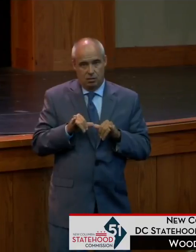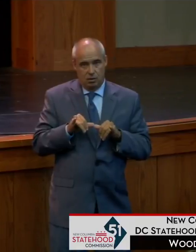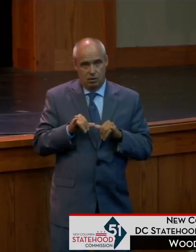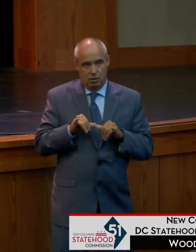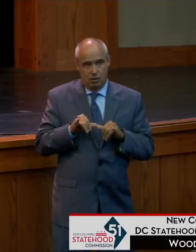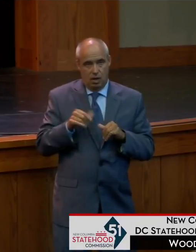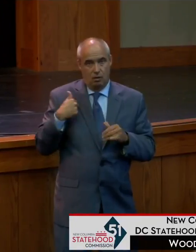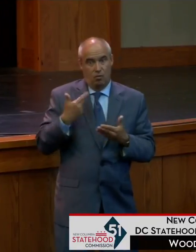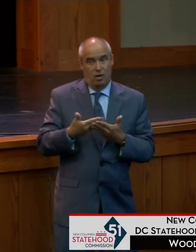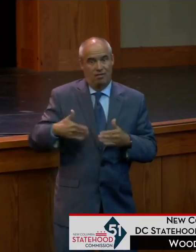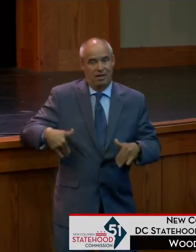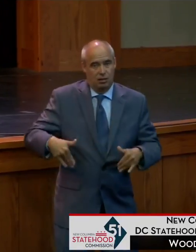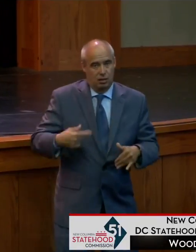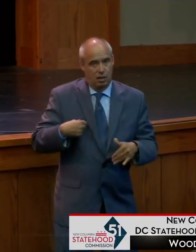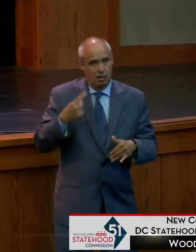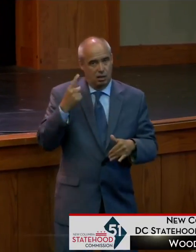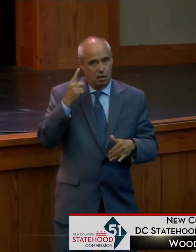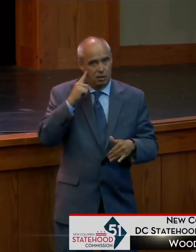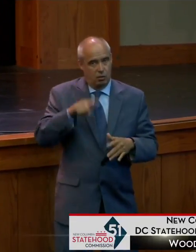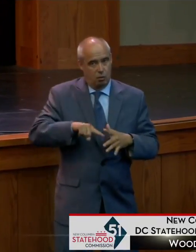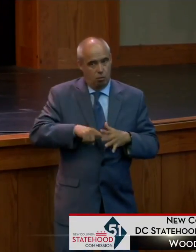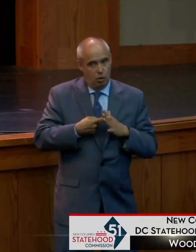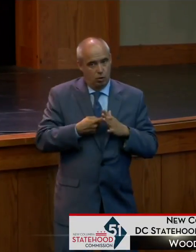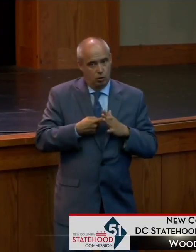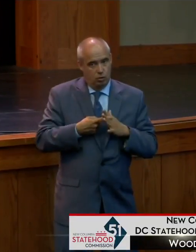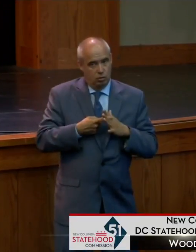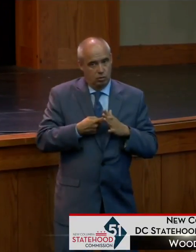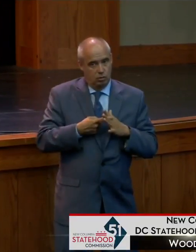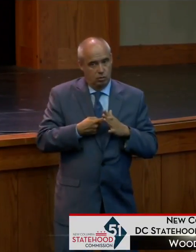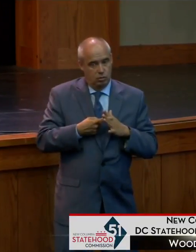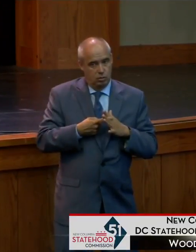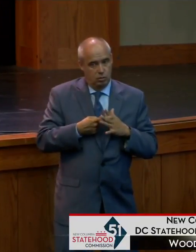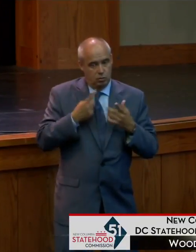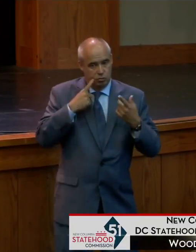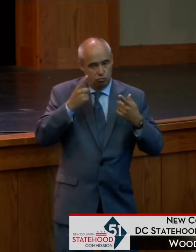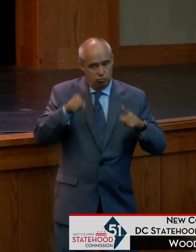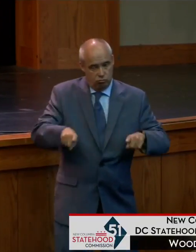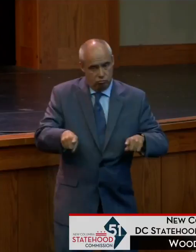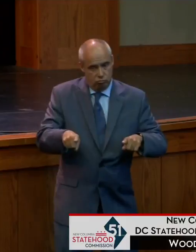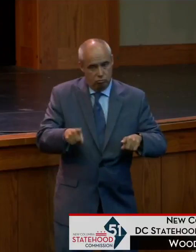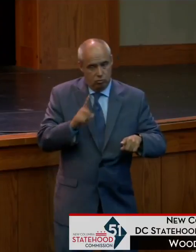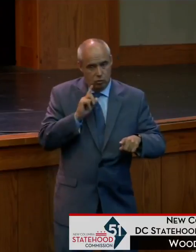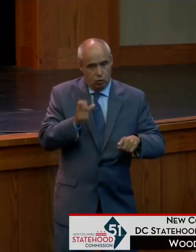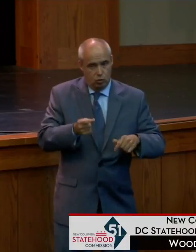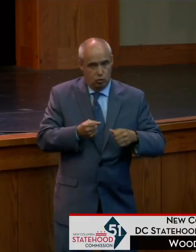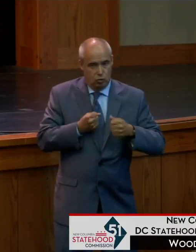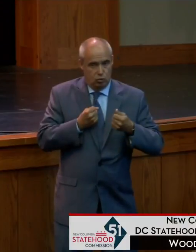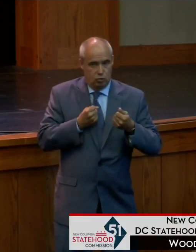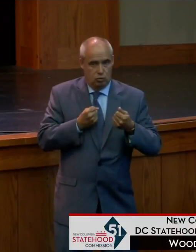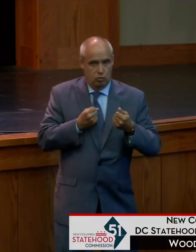I THINK WE ARE HEARING THE BEGINNING OF A GELLING COMPROMISE. I WAS ONE OF THOSE STRONGLY OPPOSED TO KEEPING THE COUNCIL